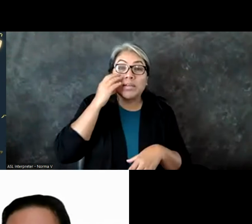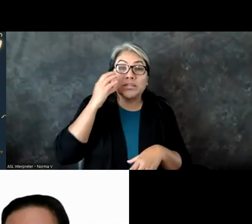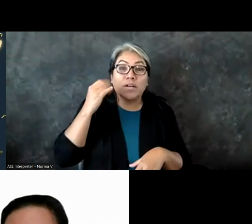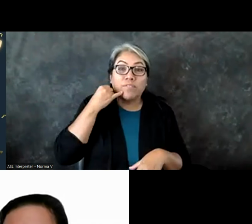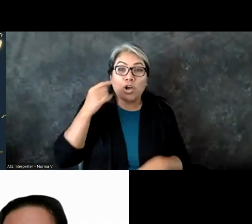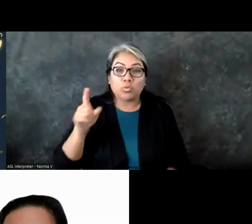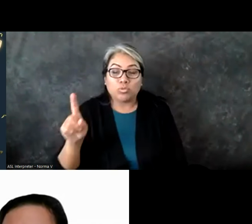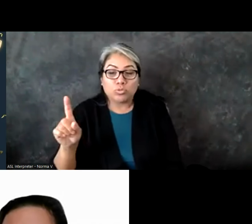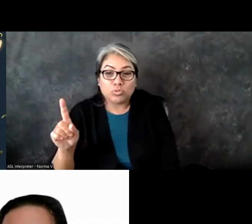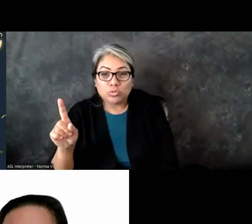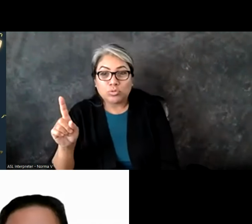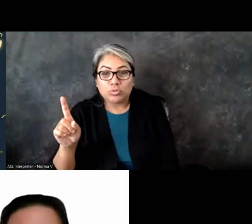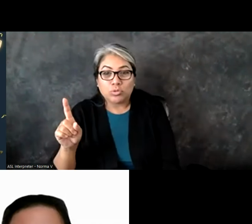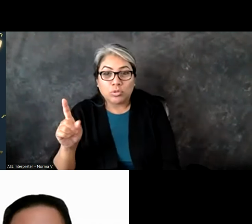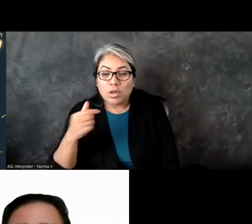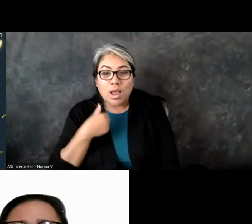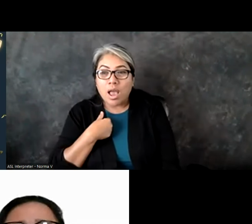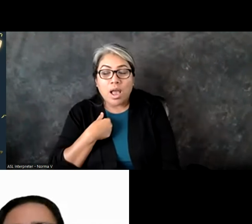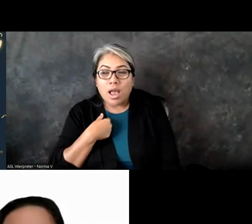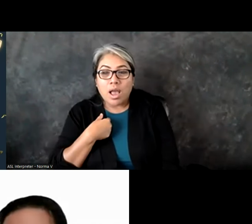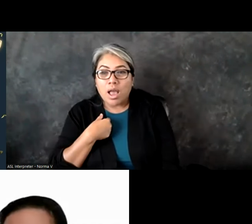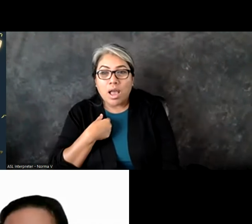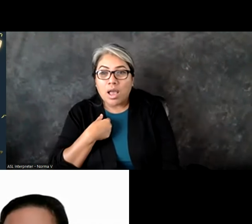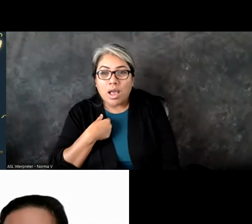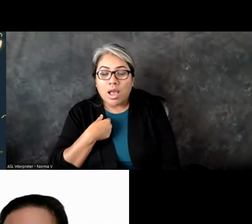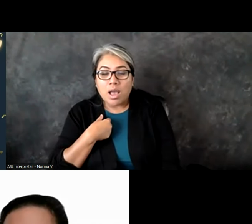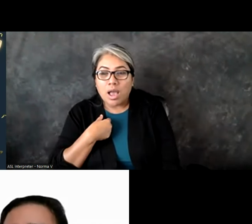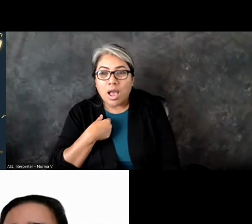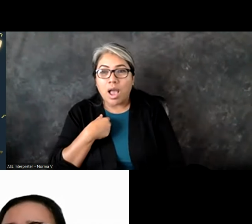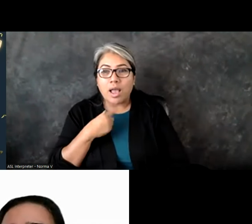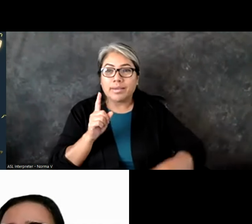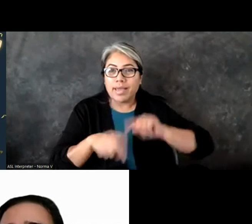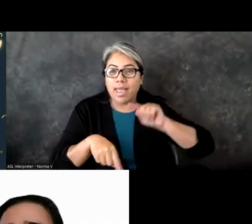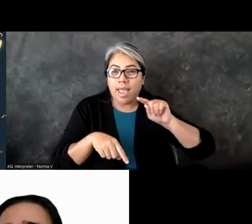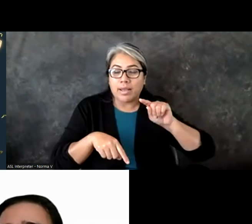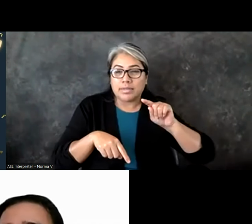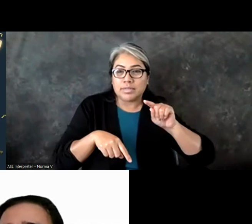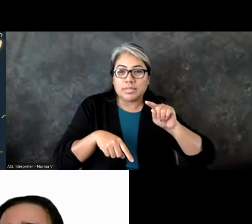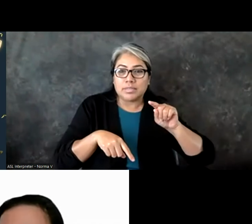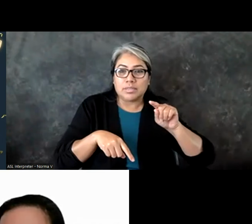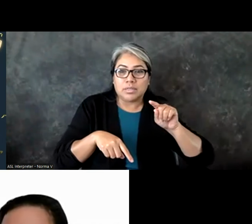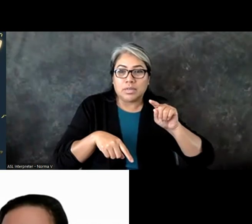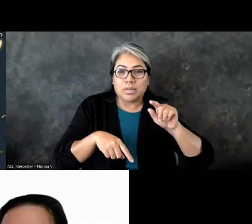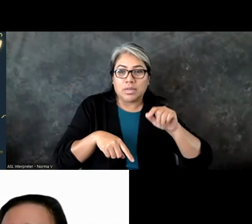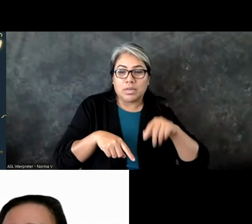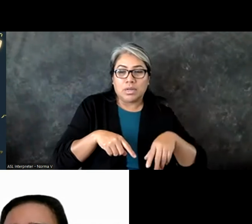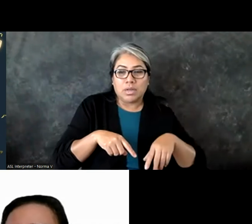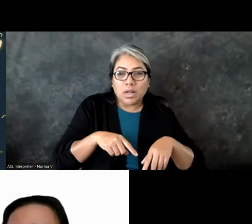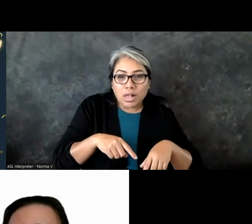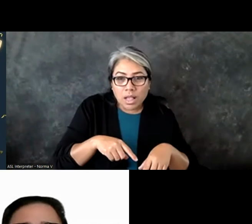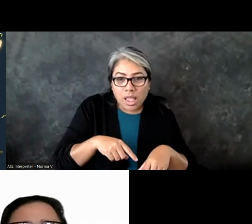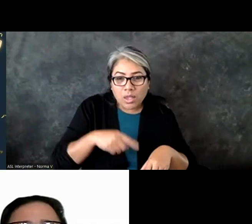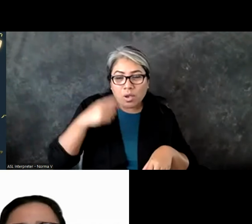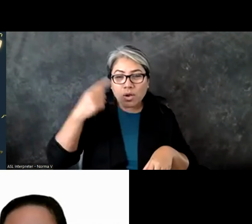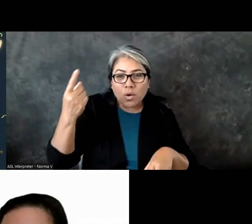And Jessica put the information right there. And I'm actually going to share my cell phone because I